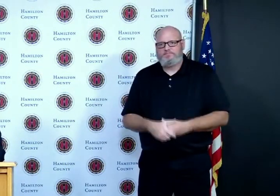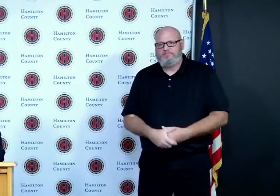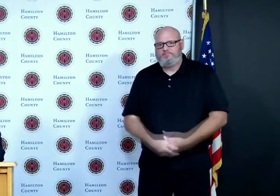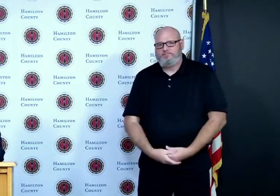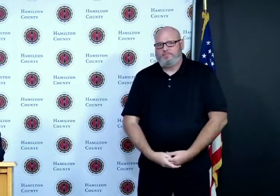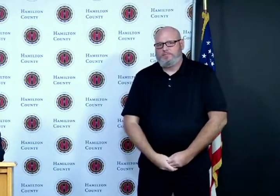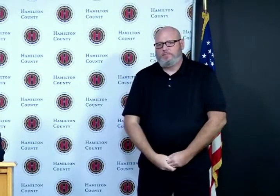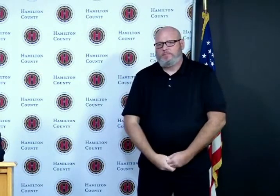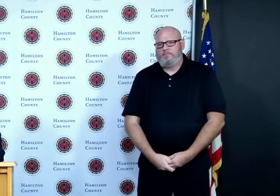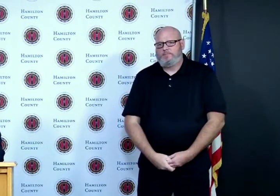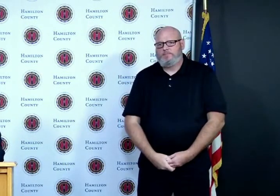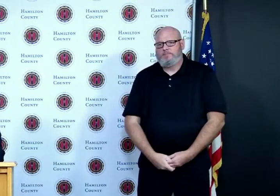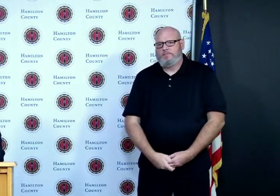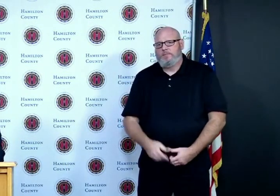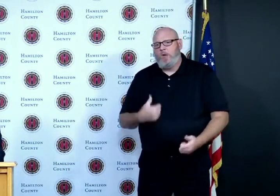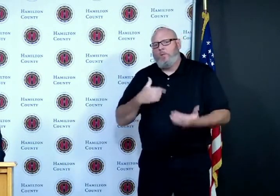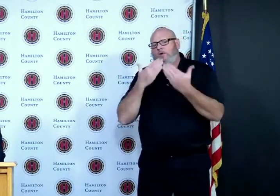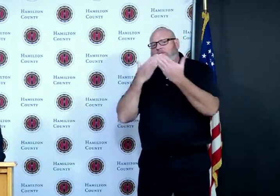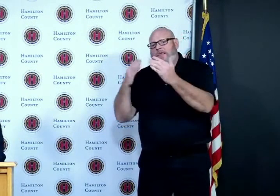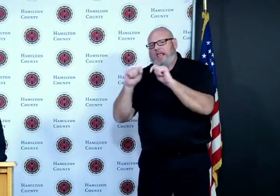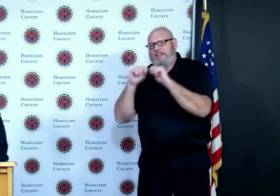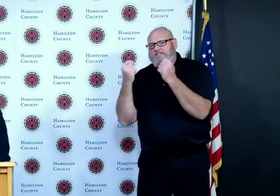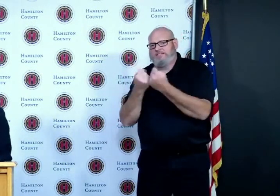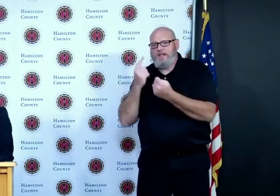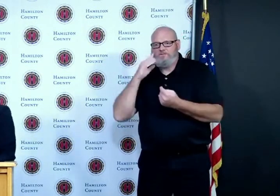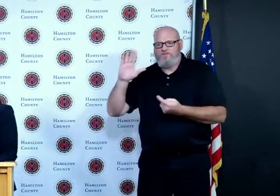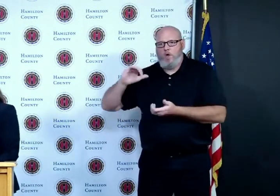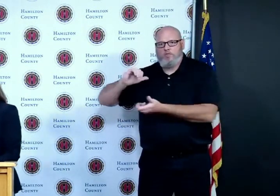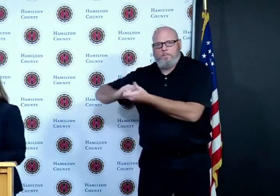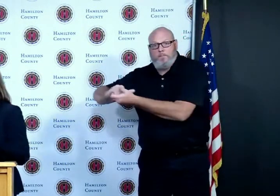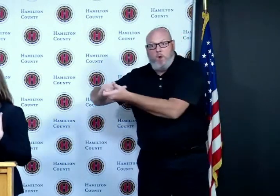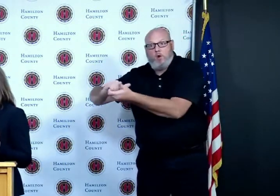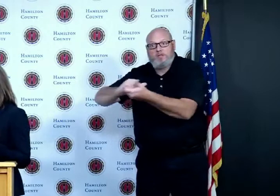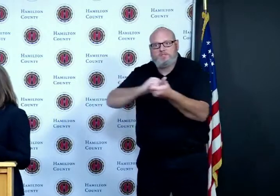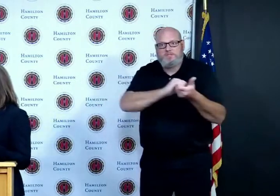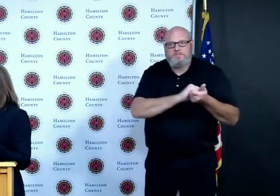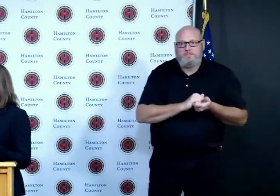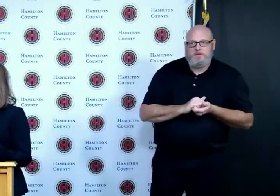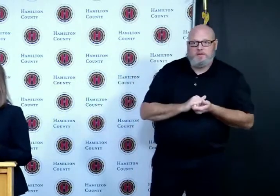thank the team and all of our partners I think we had a great 2020 all things considered there were